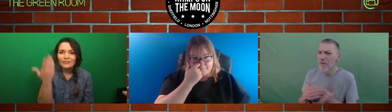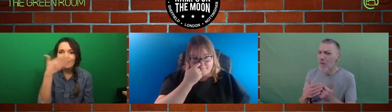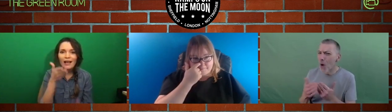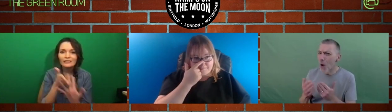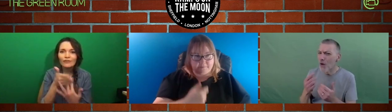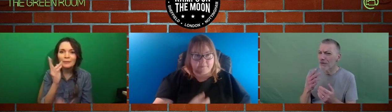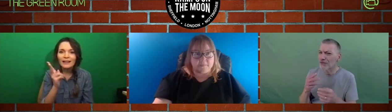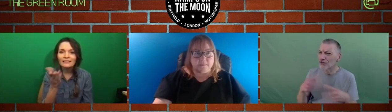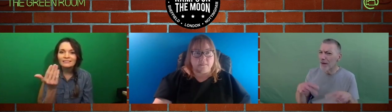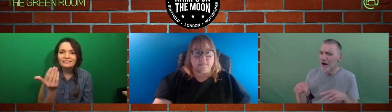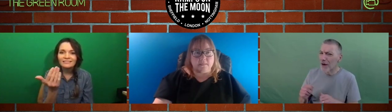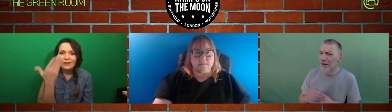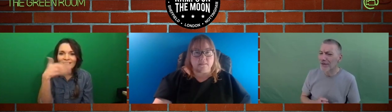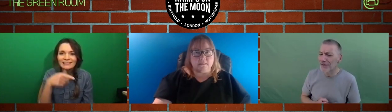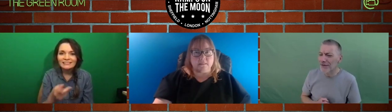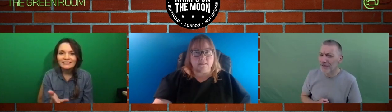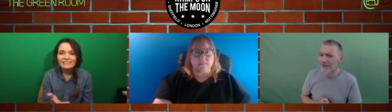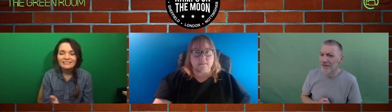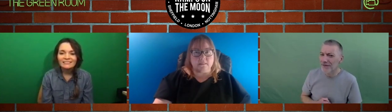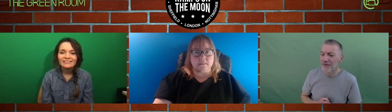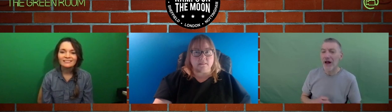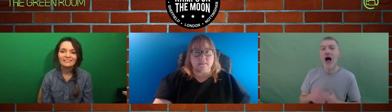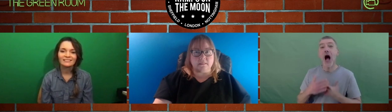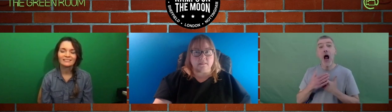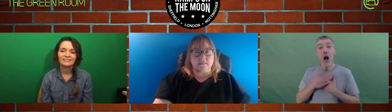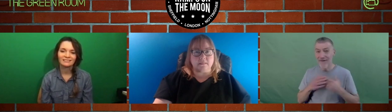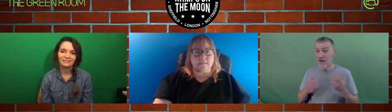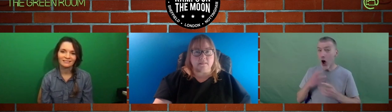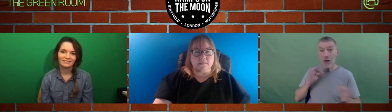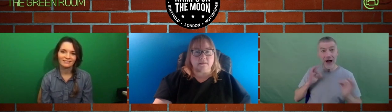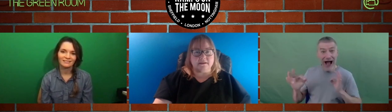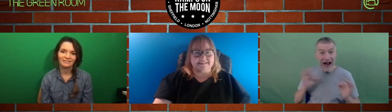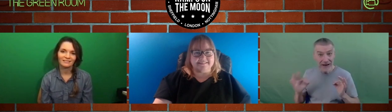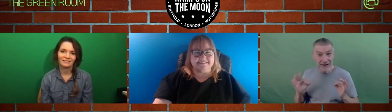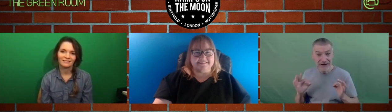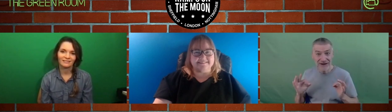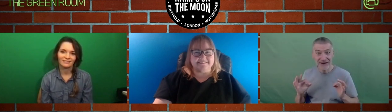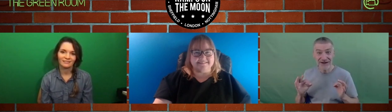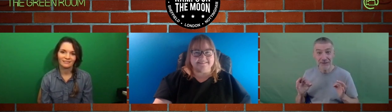I said I love working with the actors on stage and off as well.